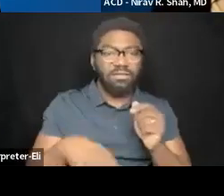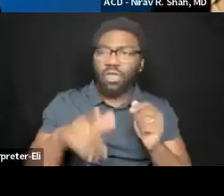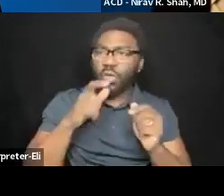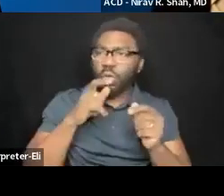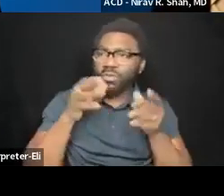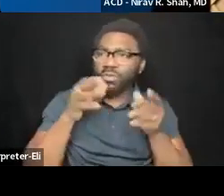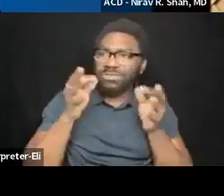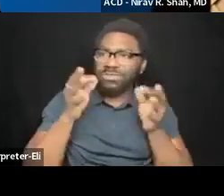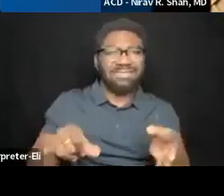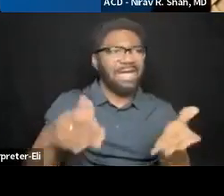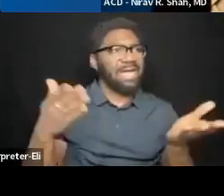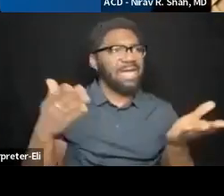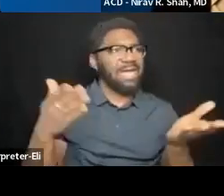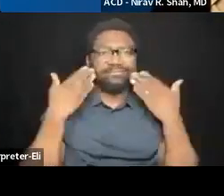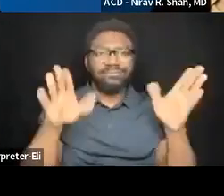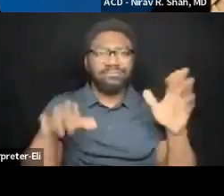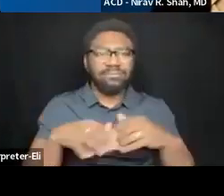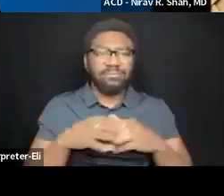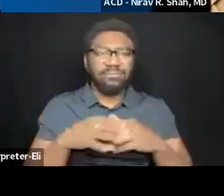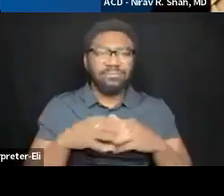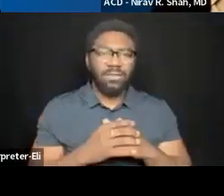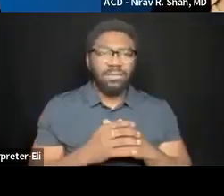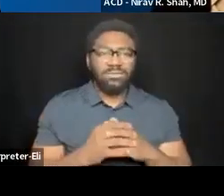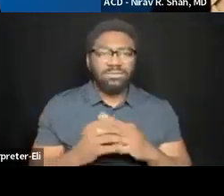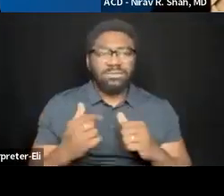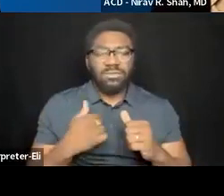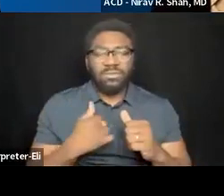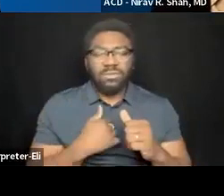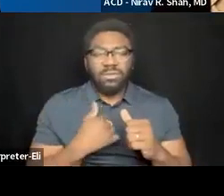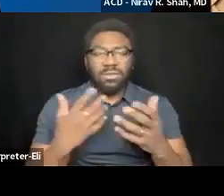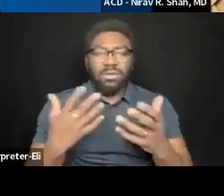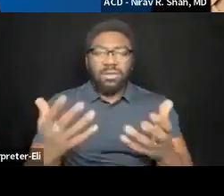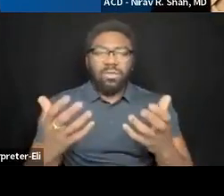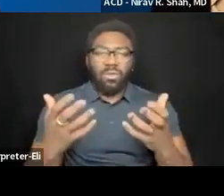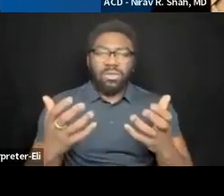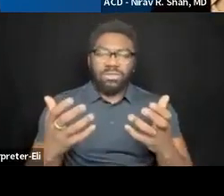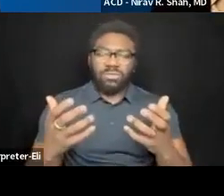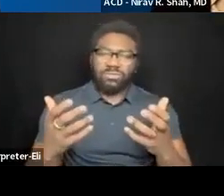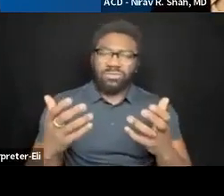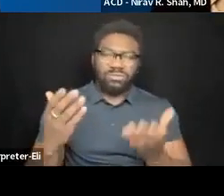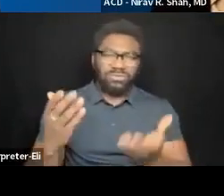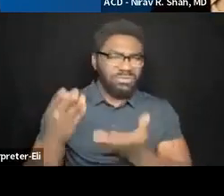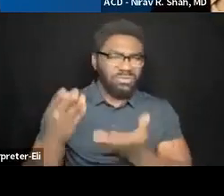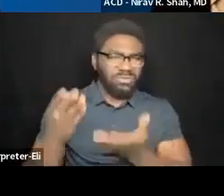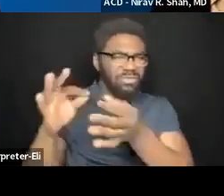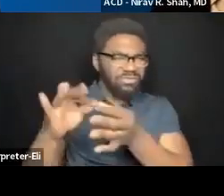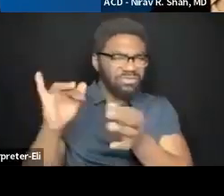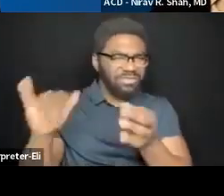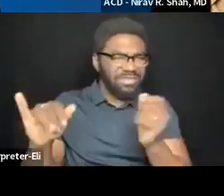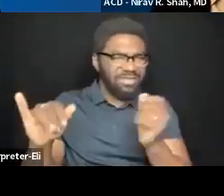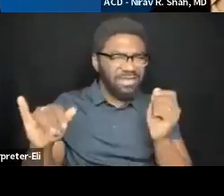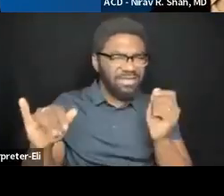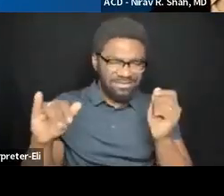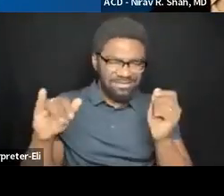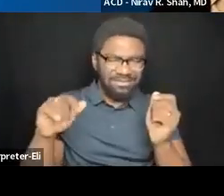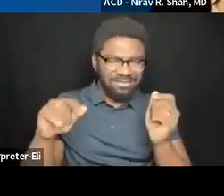So I just wanted to kind of, you know, raise that because I think that's part of what happened here.